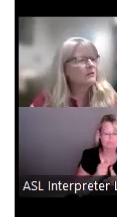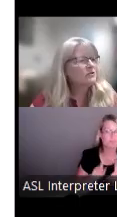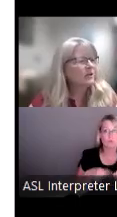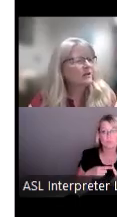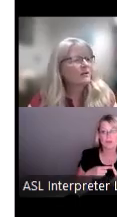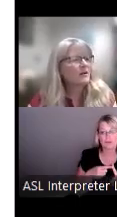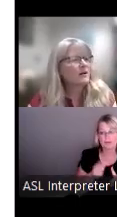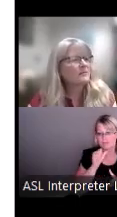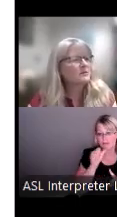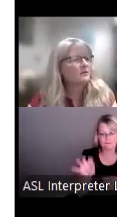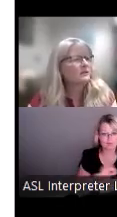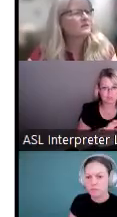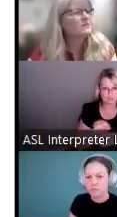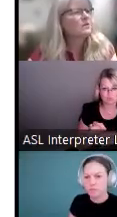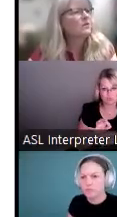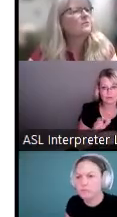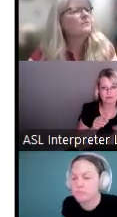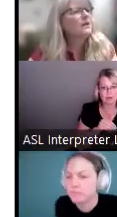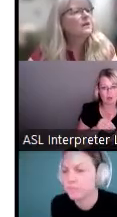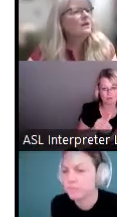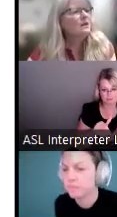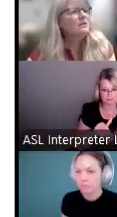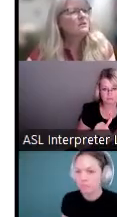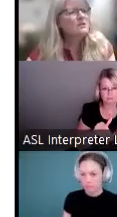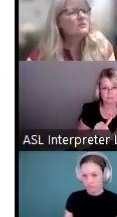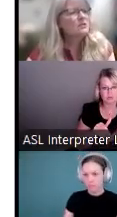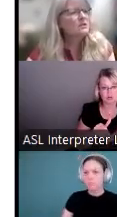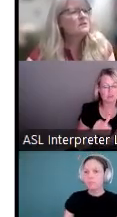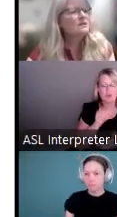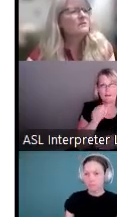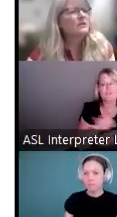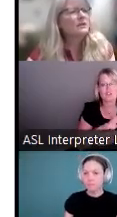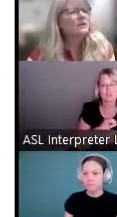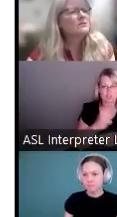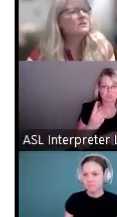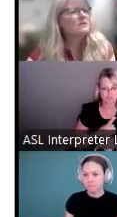functioning optimally, so interoception is the ability to